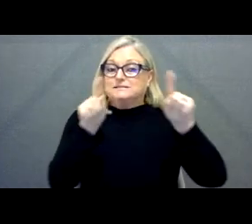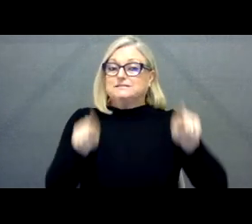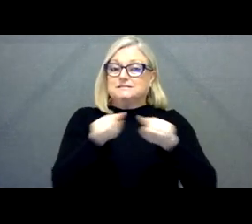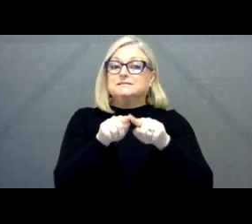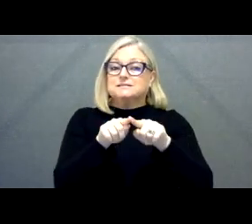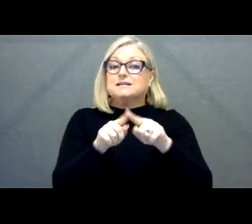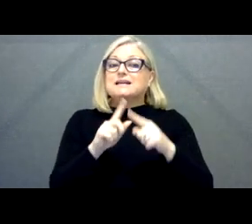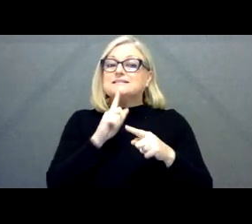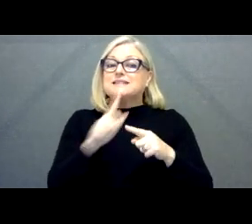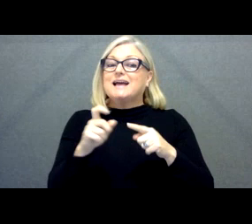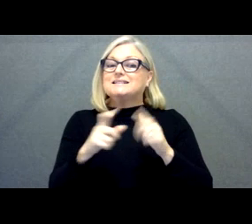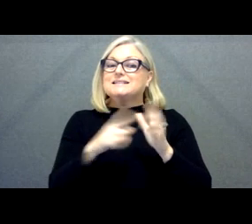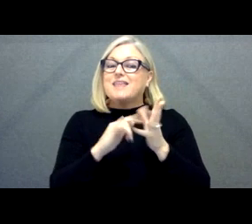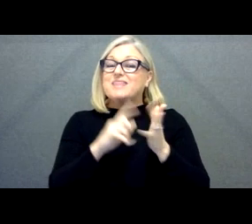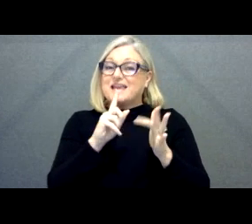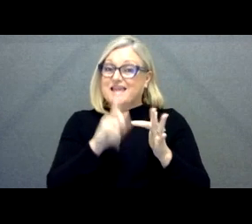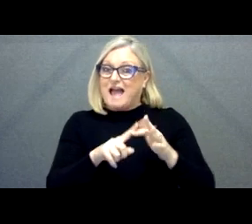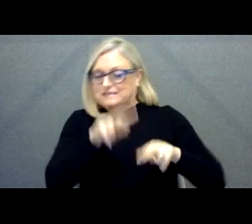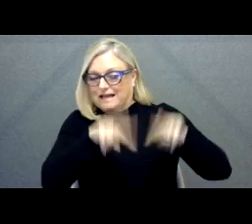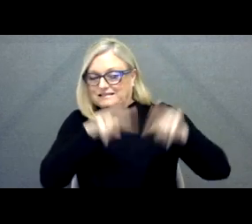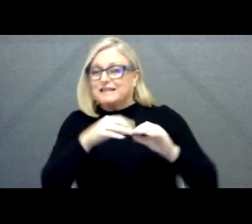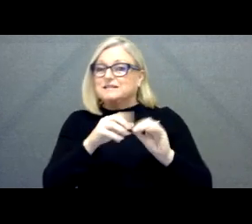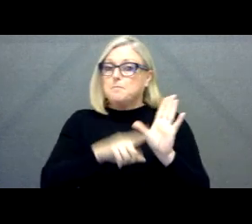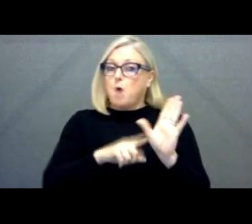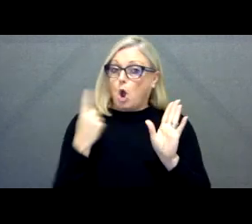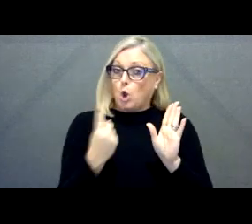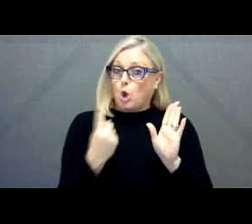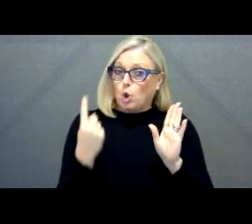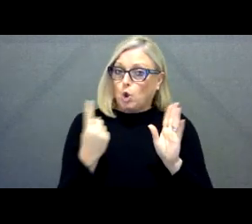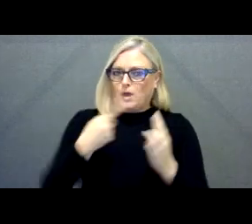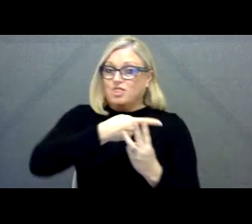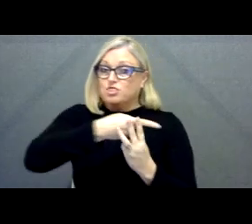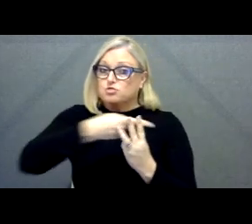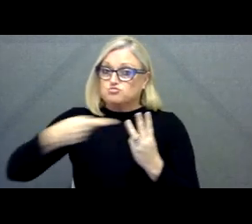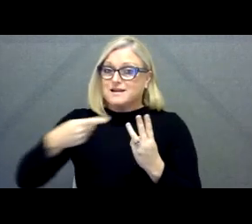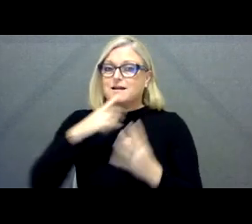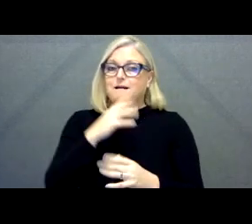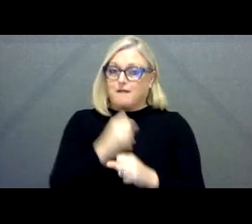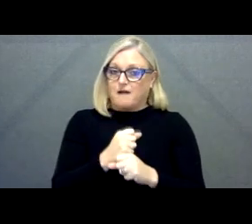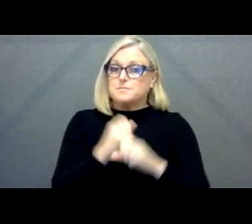assessed by three agencies there are actually six government agencies that work together as